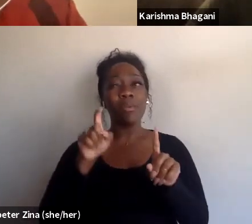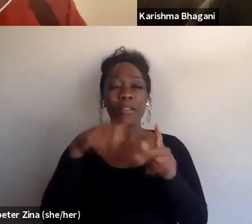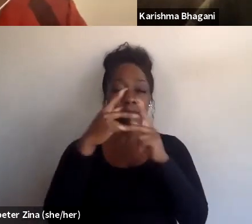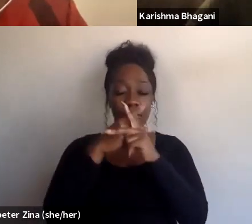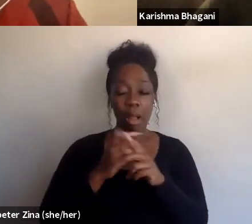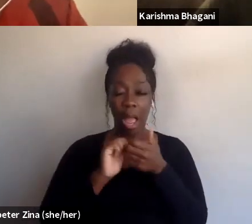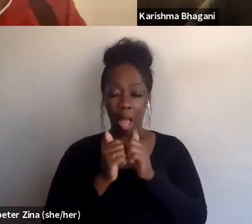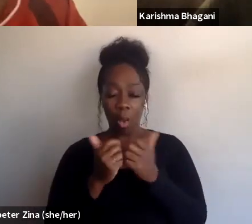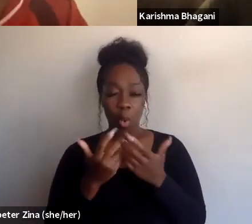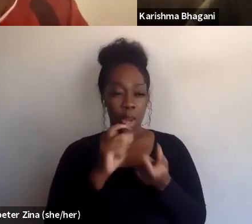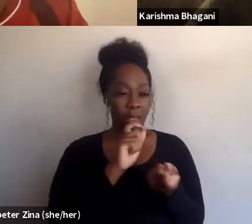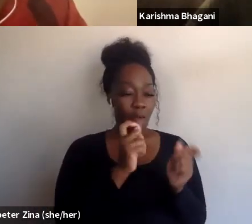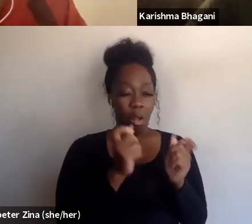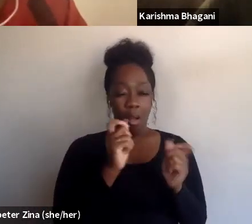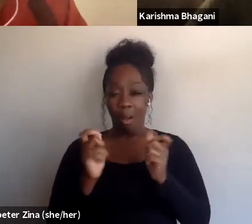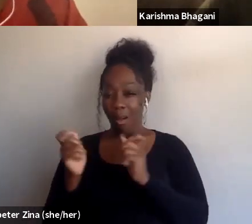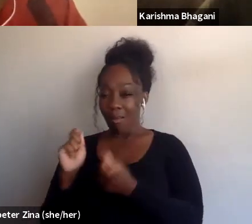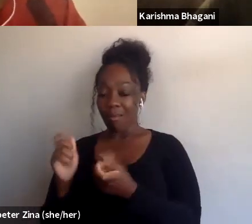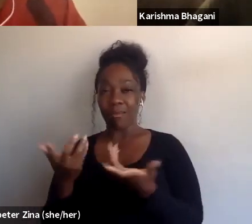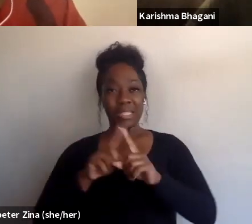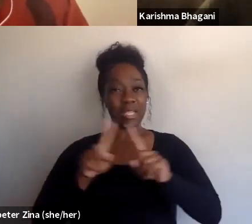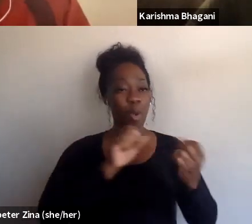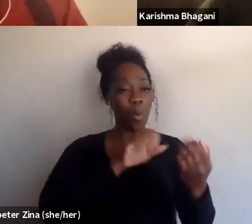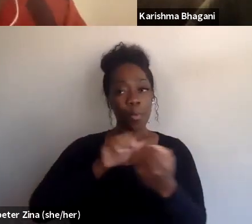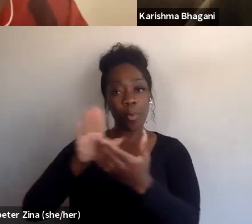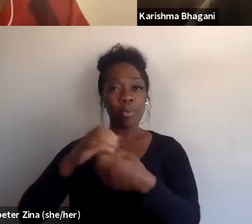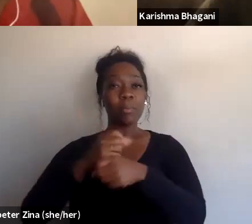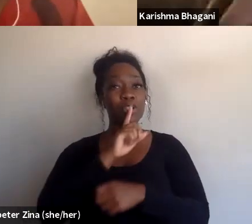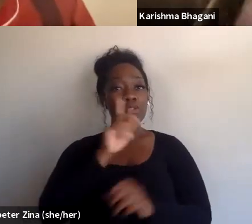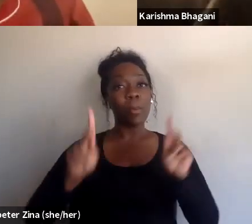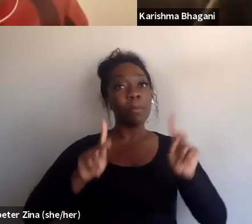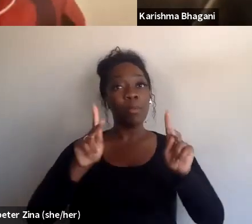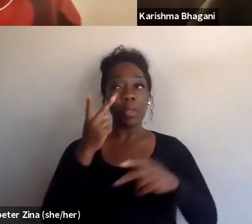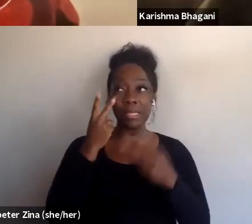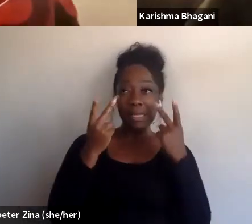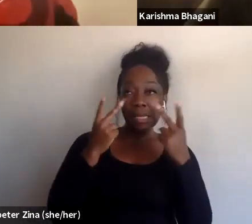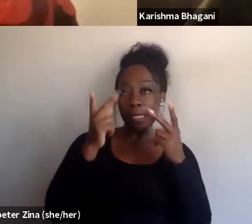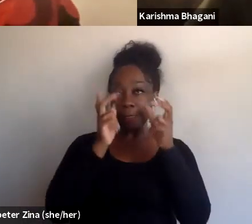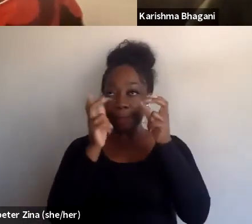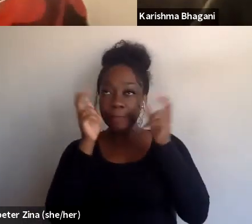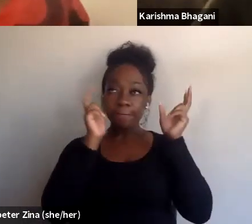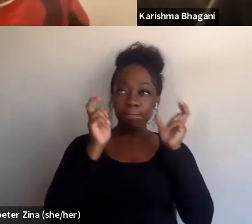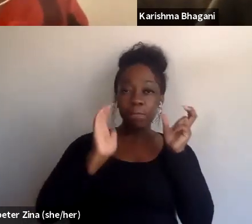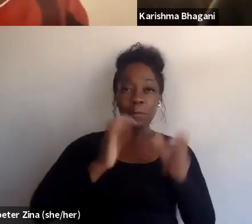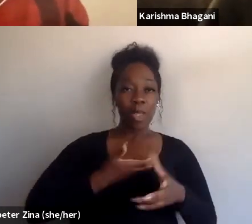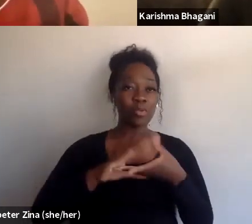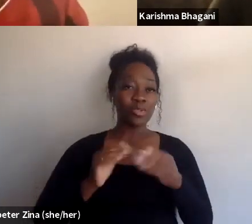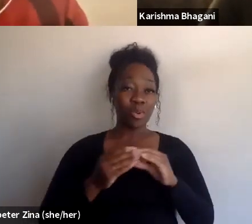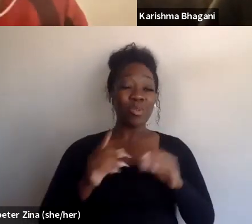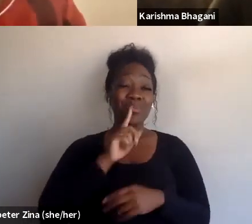of making sure that our stories are heard. So yeah, it's hard, it's hard.